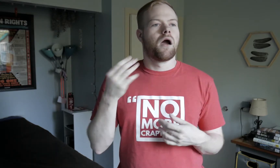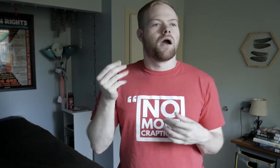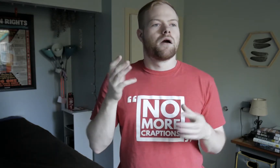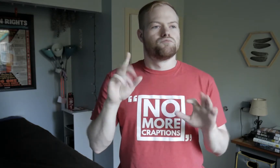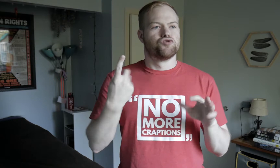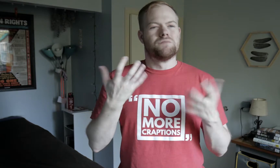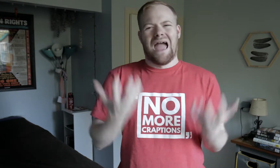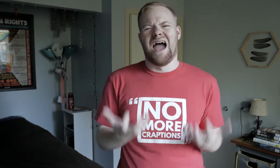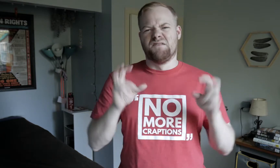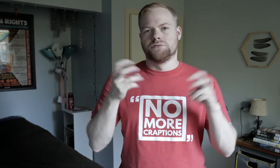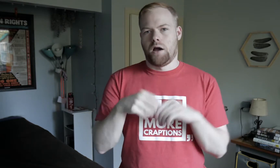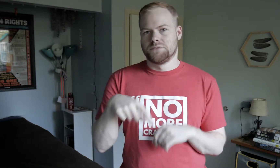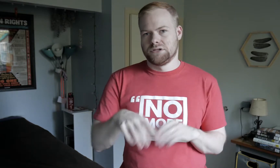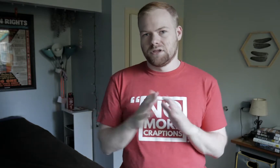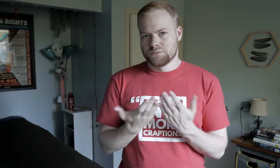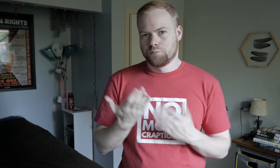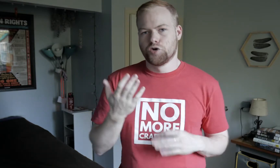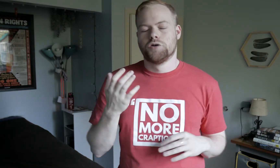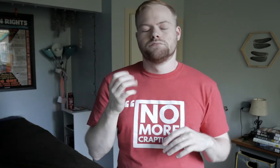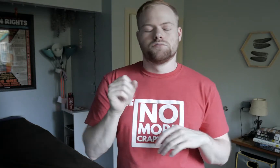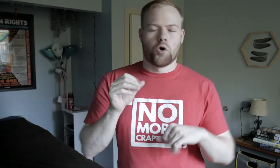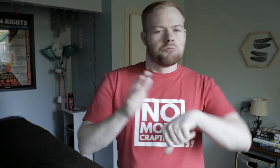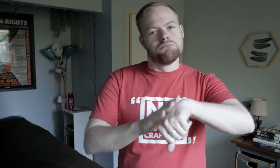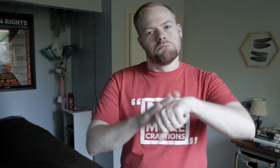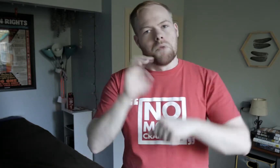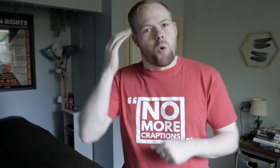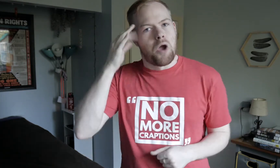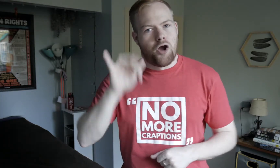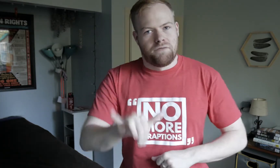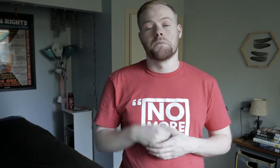And just, heavy topics are in this book. So be aware of that.